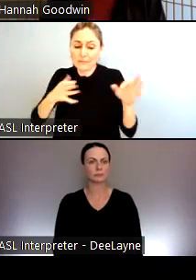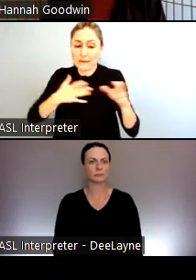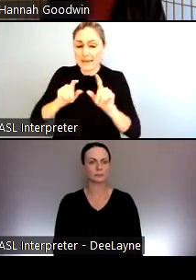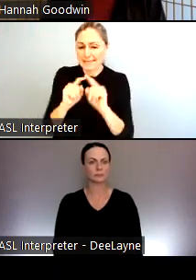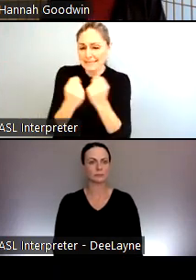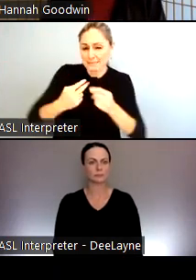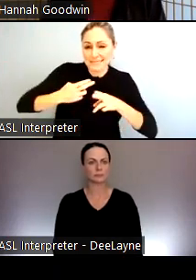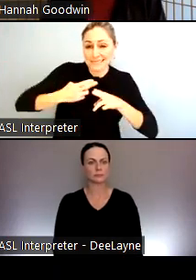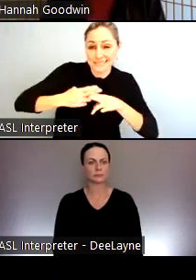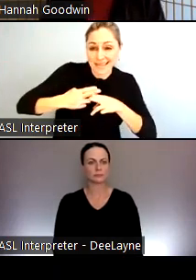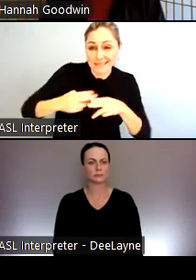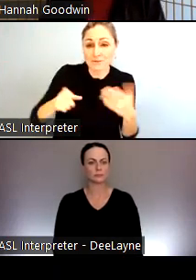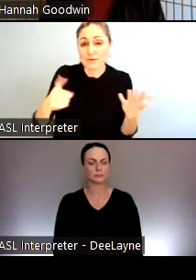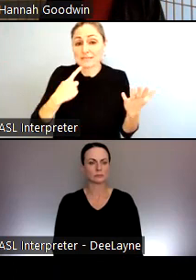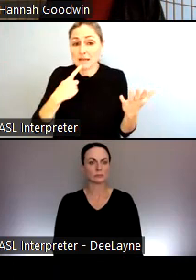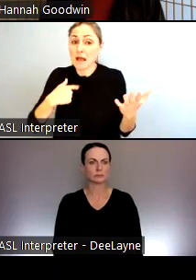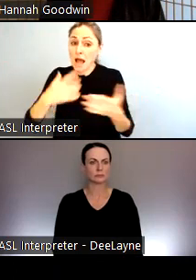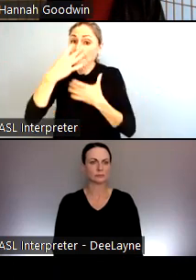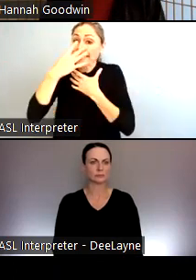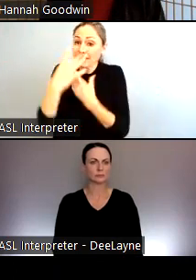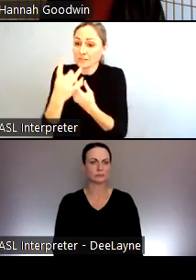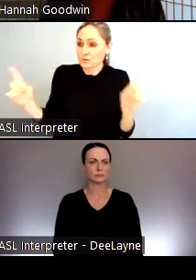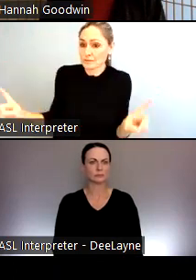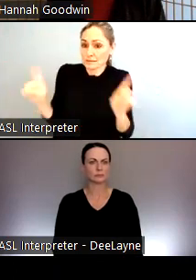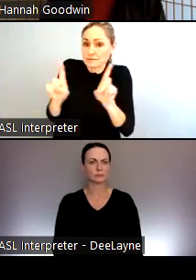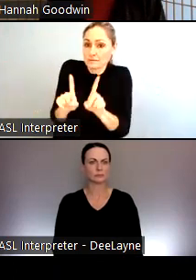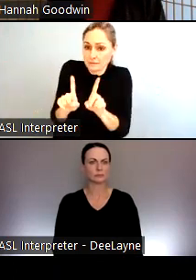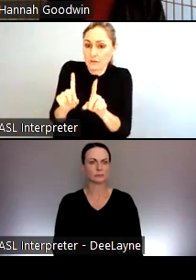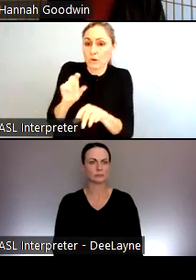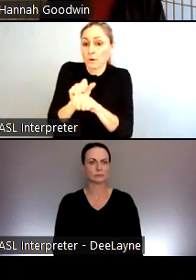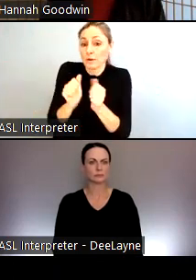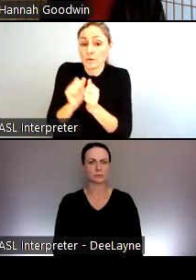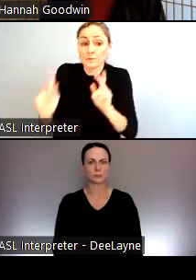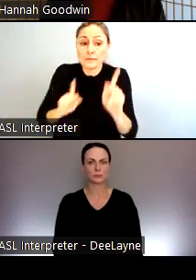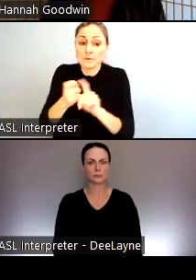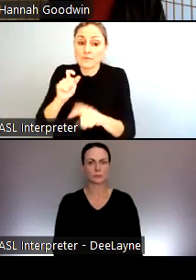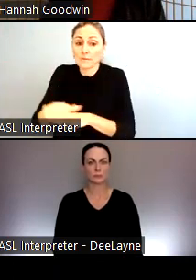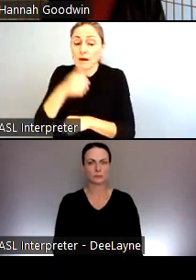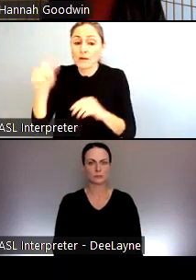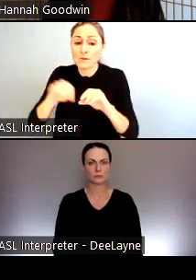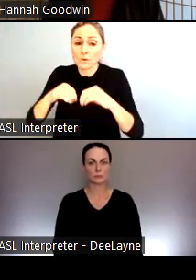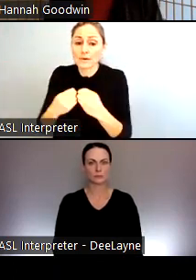You can say that you're interested in working with people from other organizations,